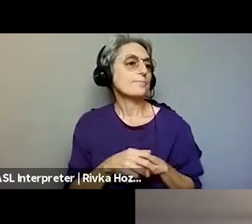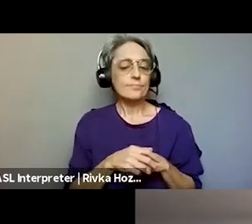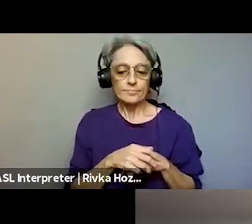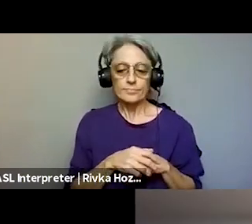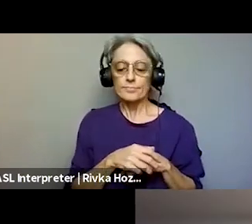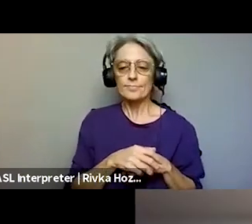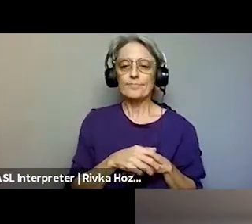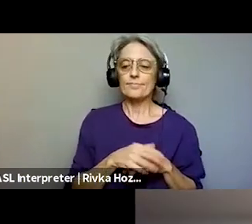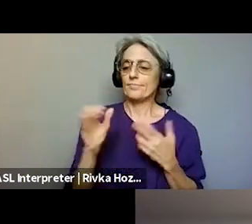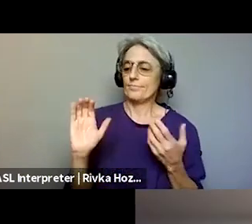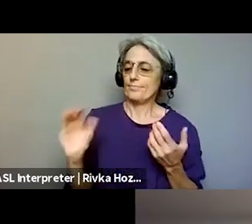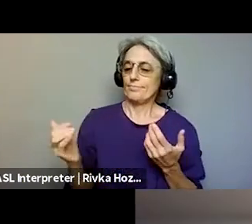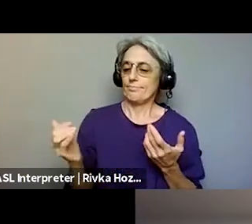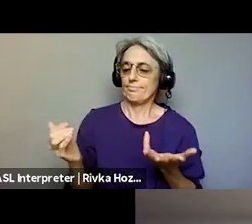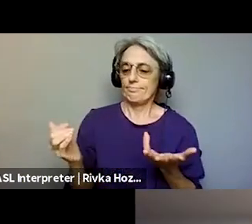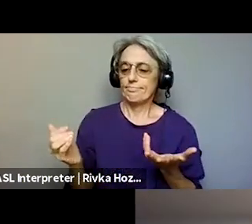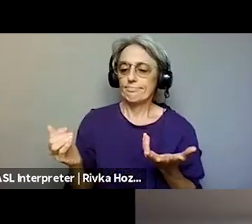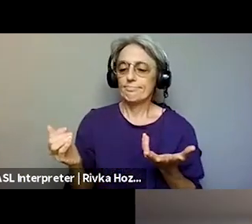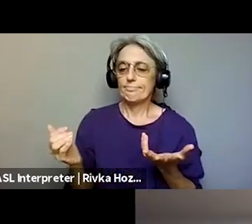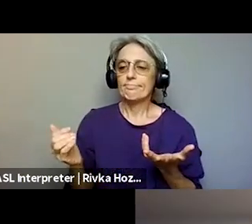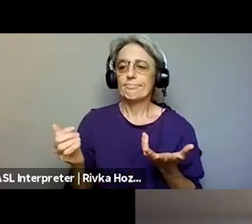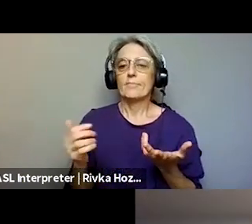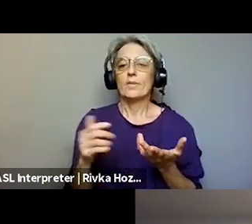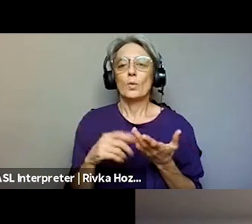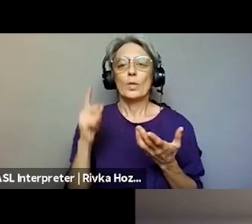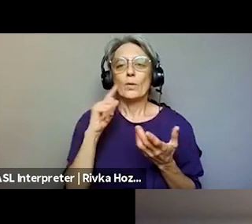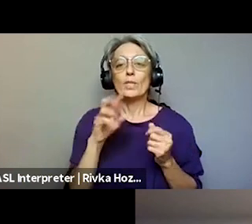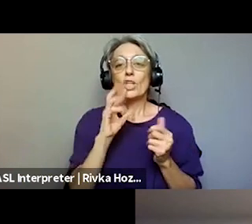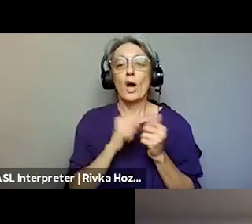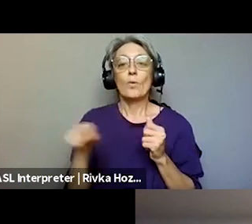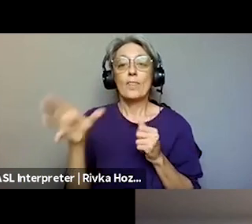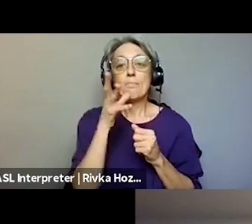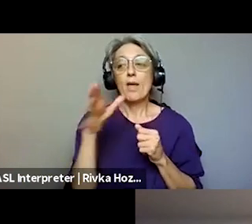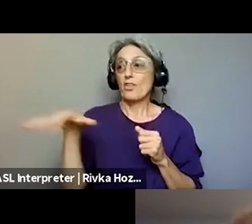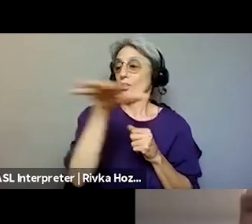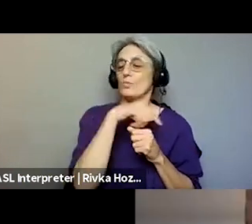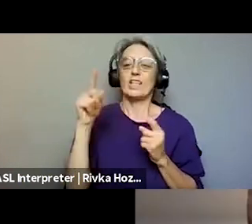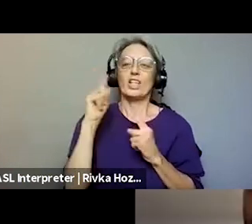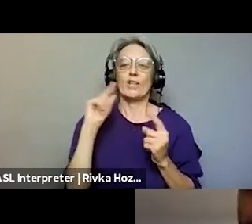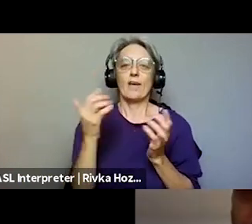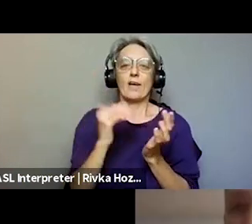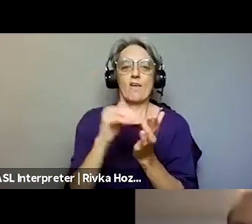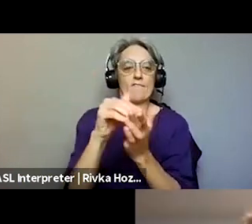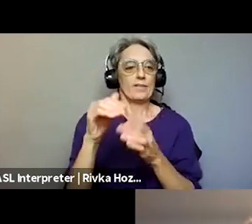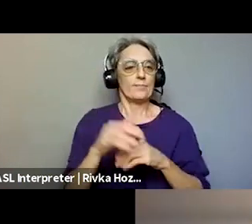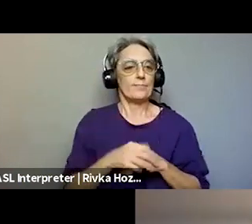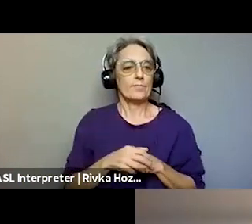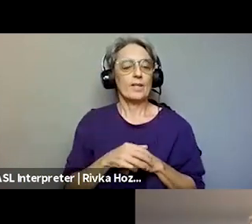hear when we talk to mothers. And I think it really speaks to the ongoing pervasive